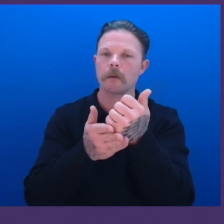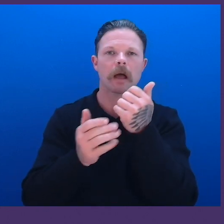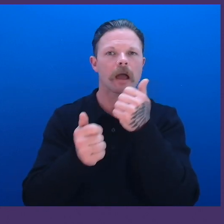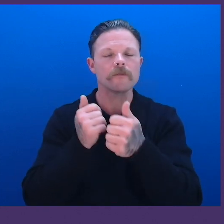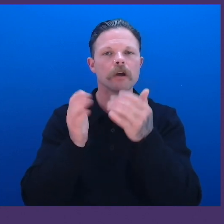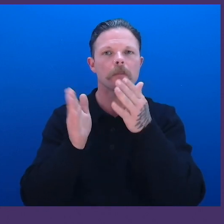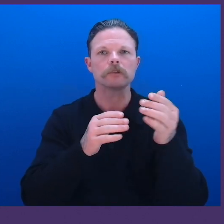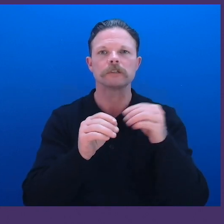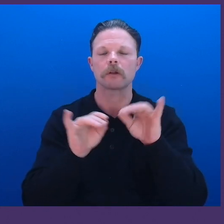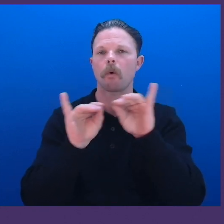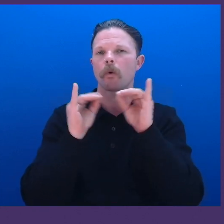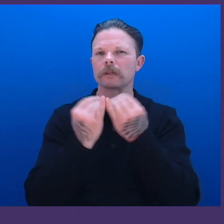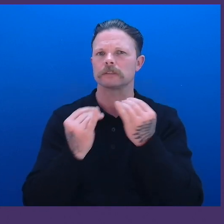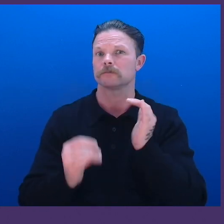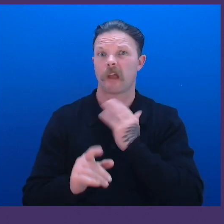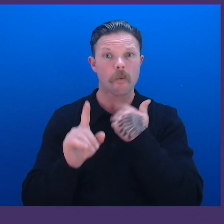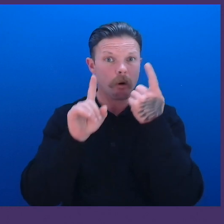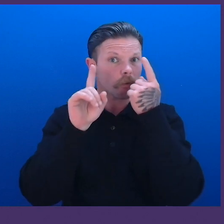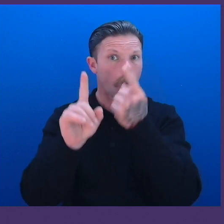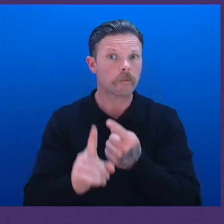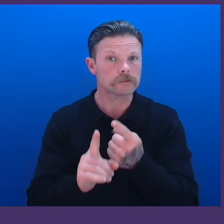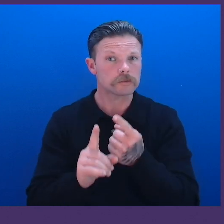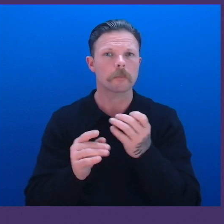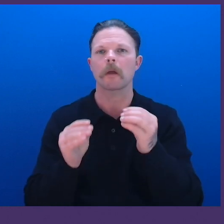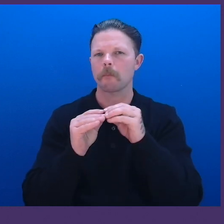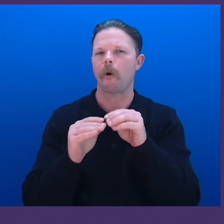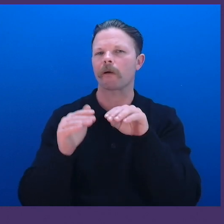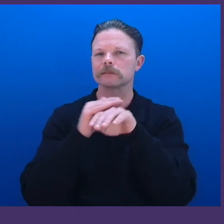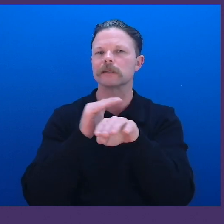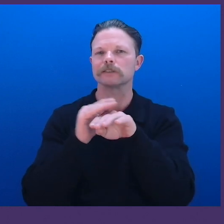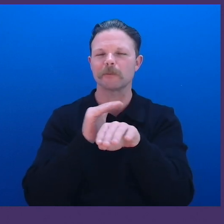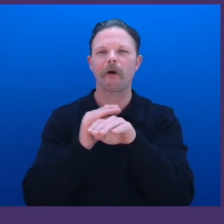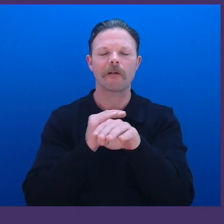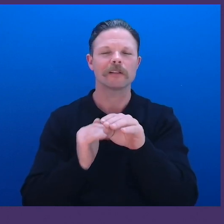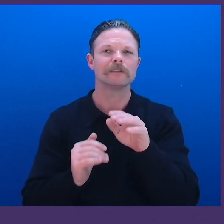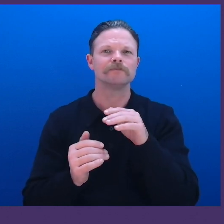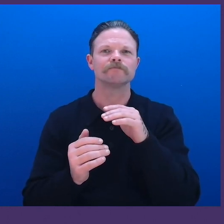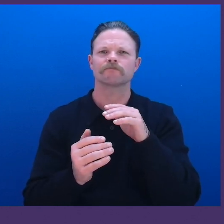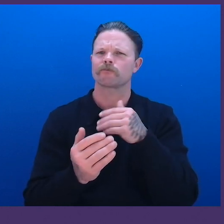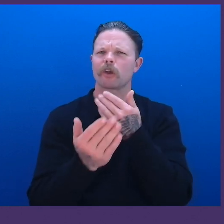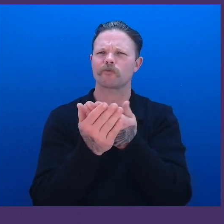on our goals to be more accessible and to reach every person on the planet.